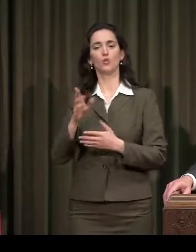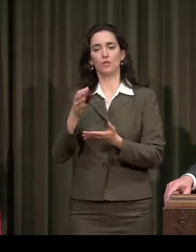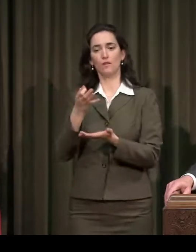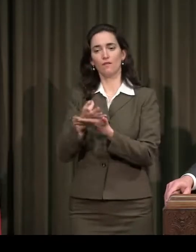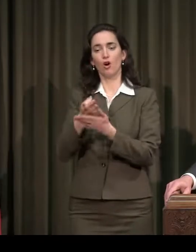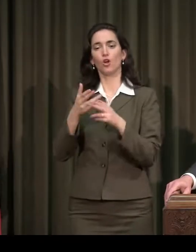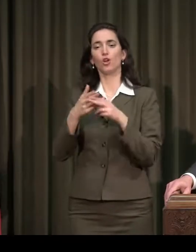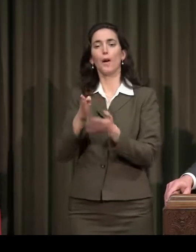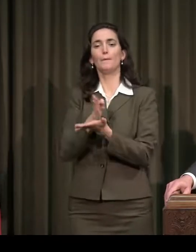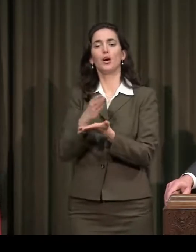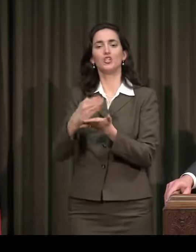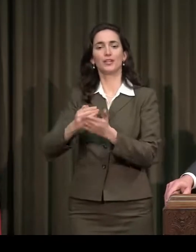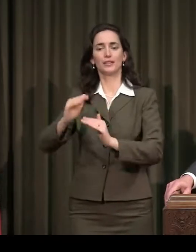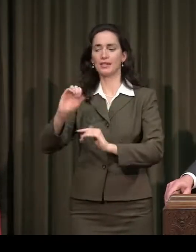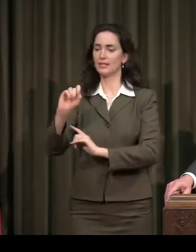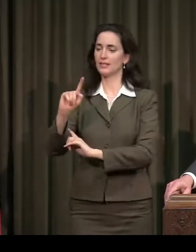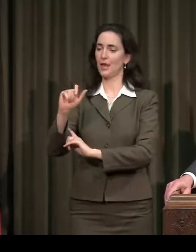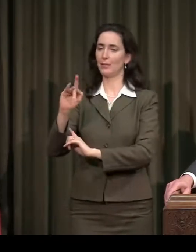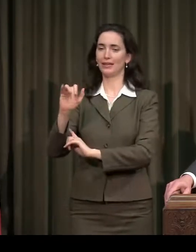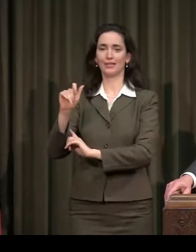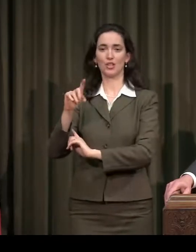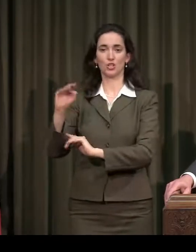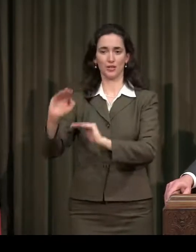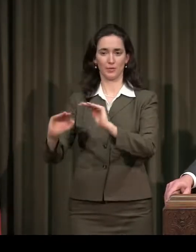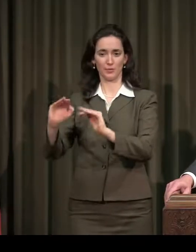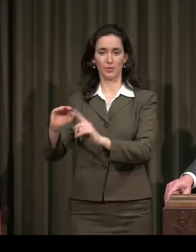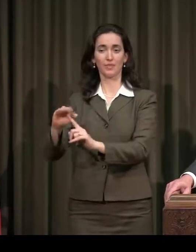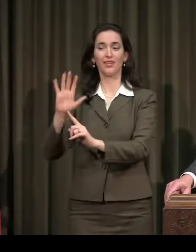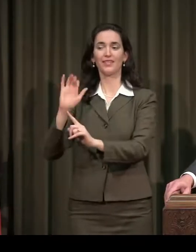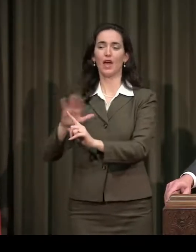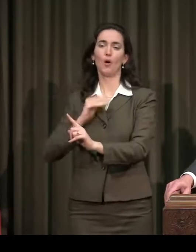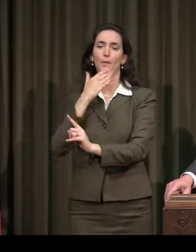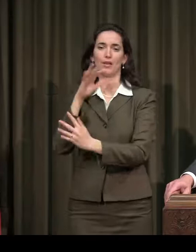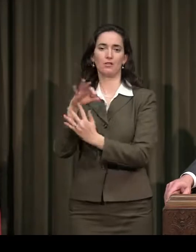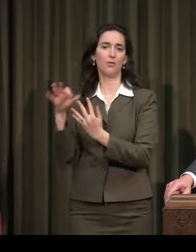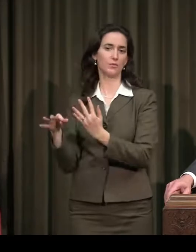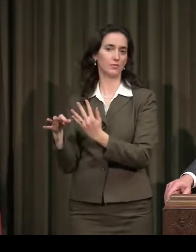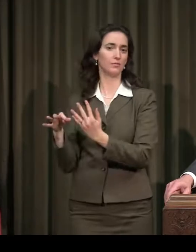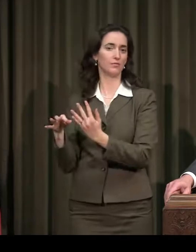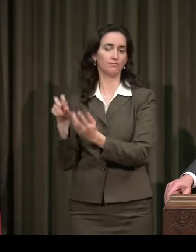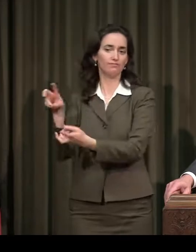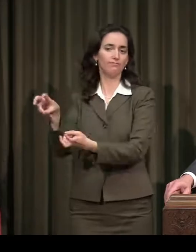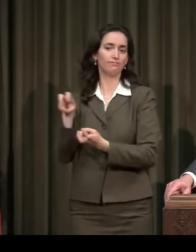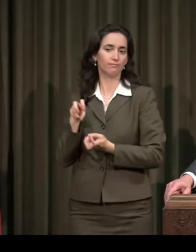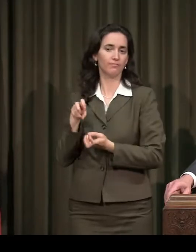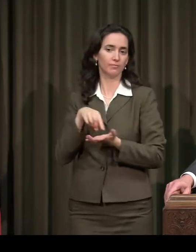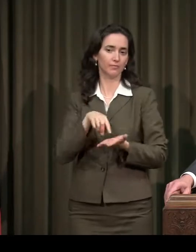option and unfortunately because there